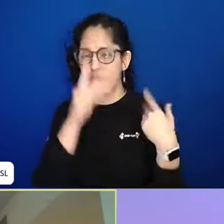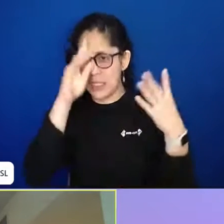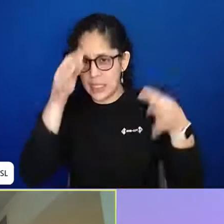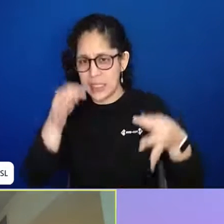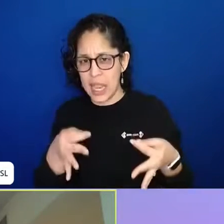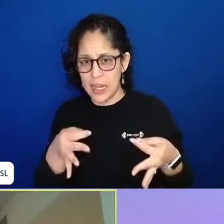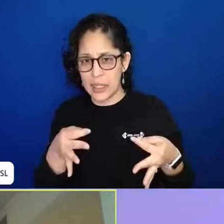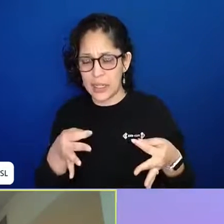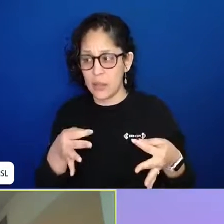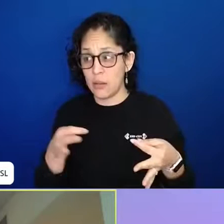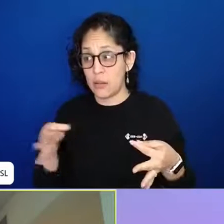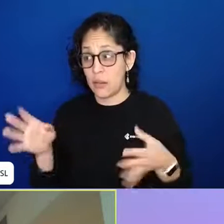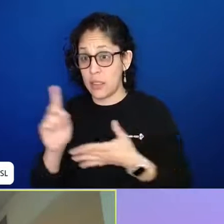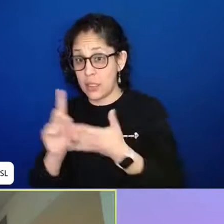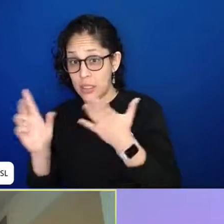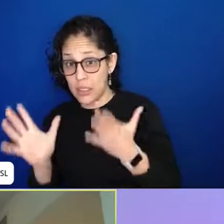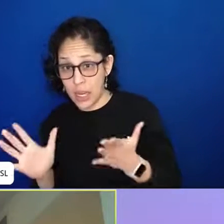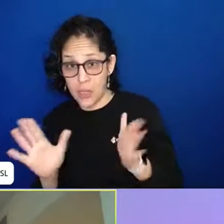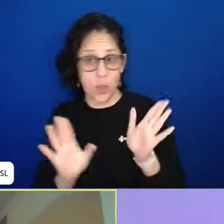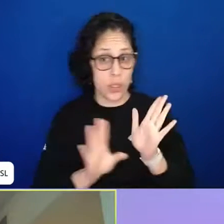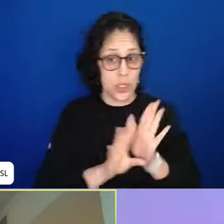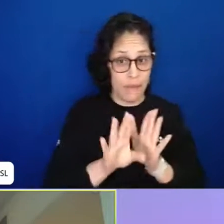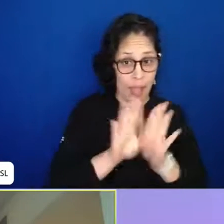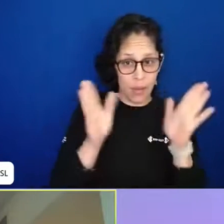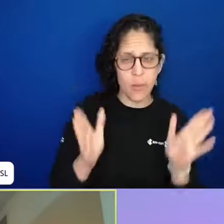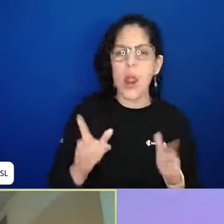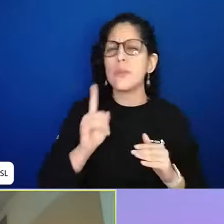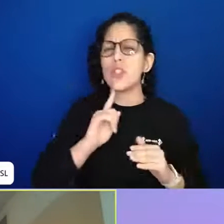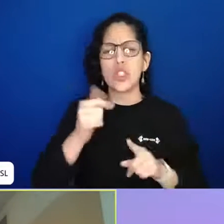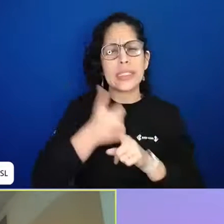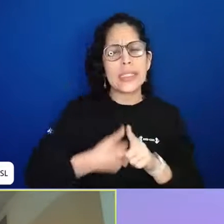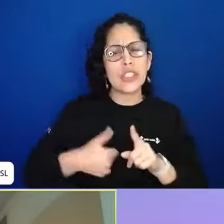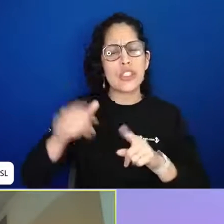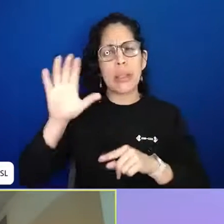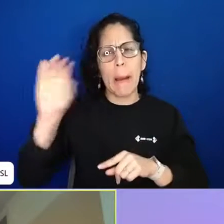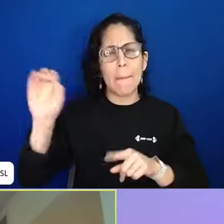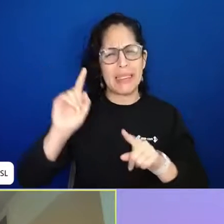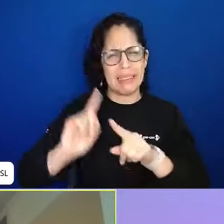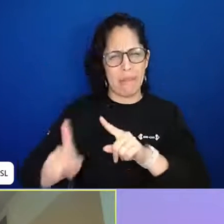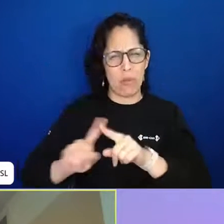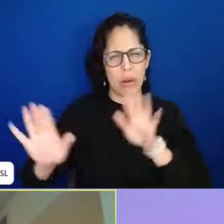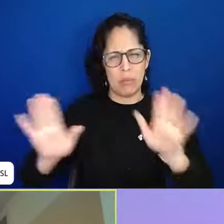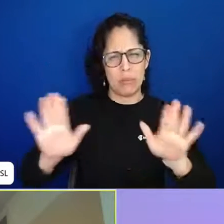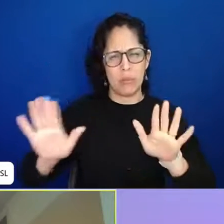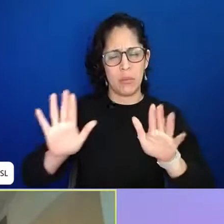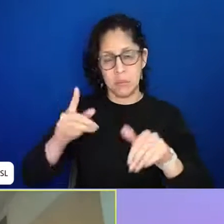question you posed at 11:28 regarding tab order, who is responsible for deciding, designer or developer? I'm